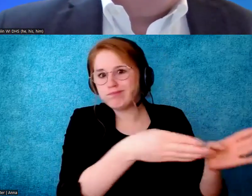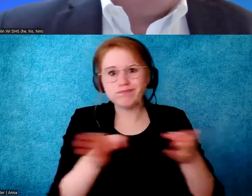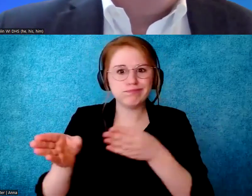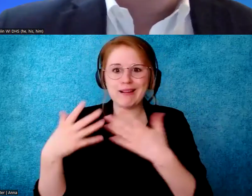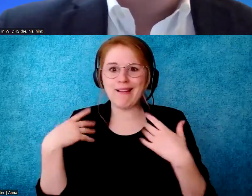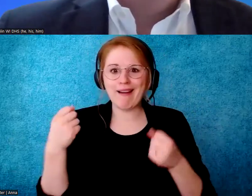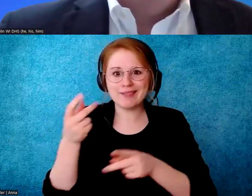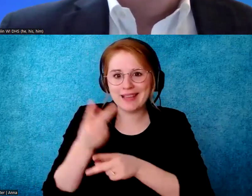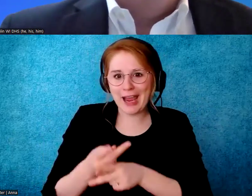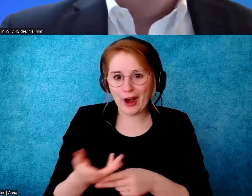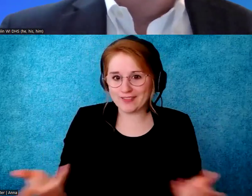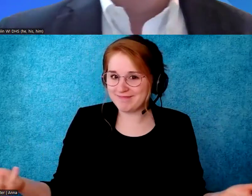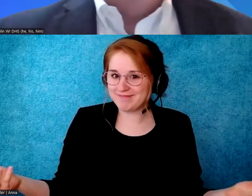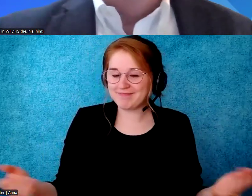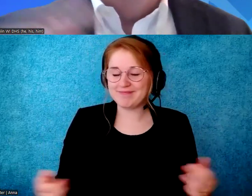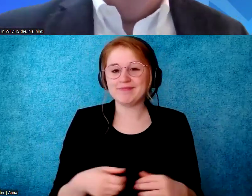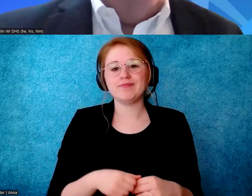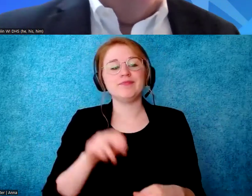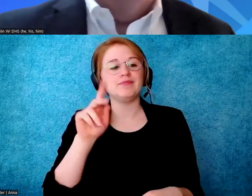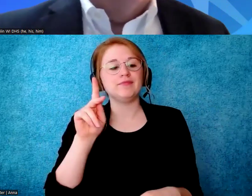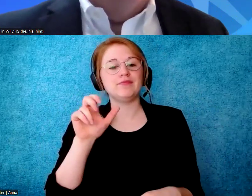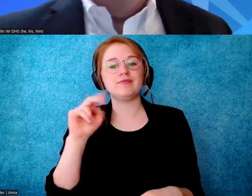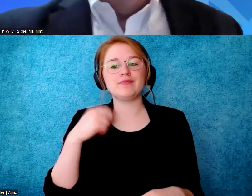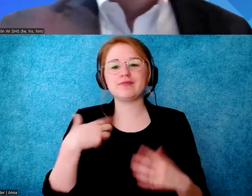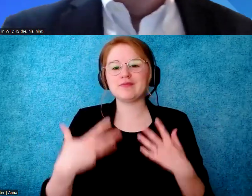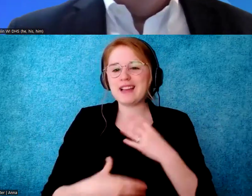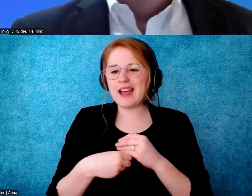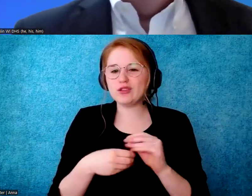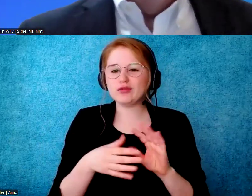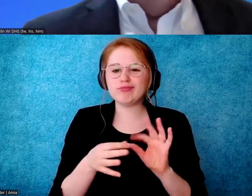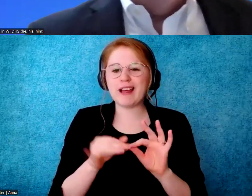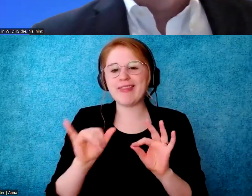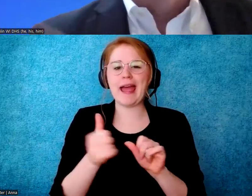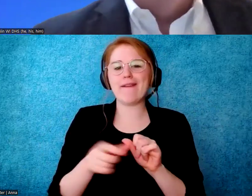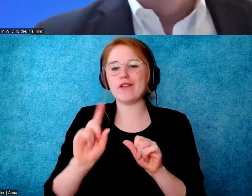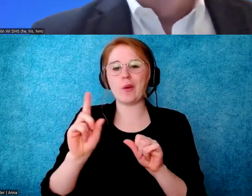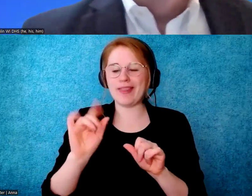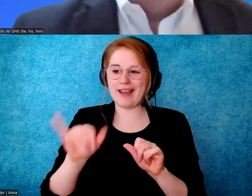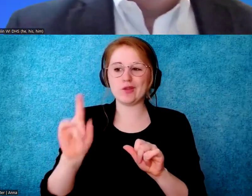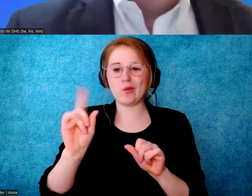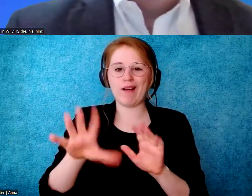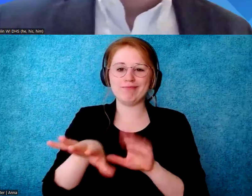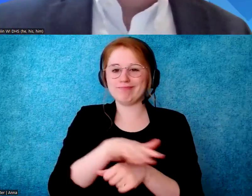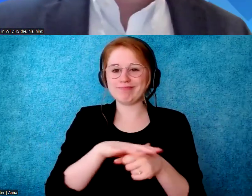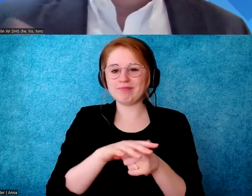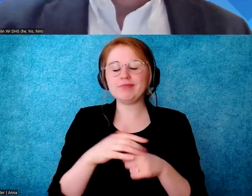If I could just add to, you know, talking about that, you know, everywhere. I have a colleague that lives in northern Wisconsin